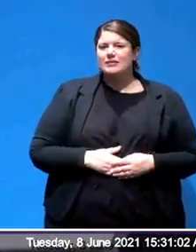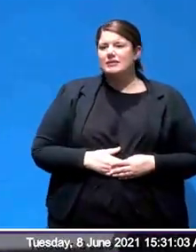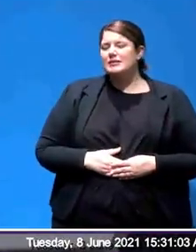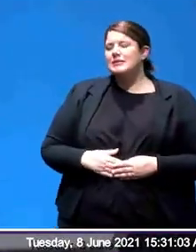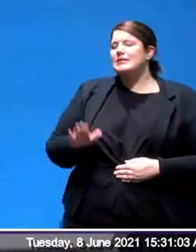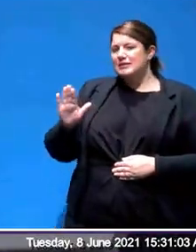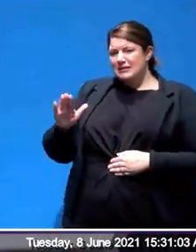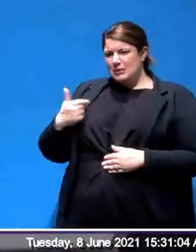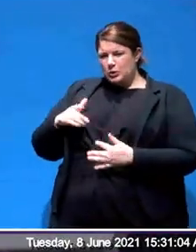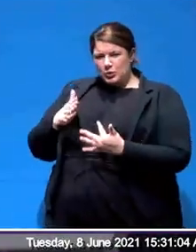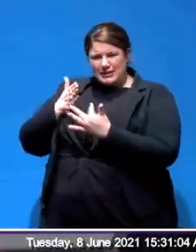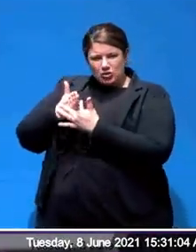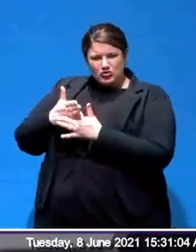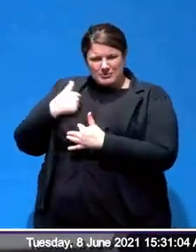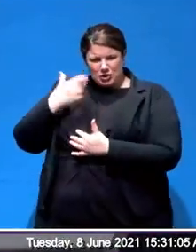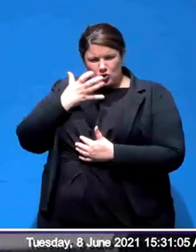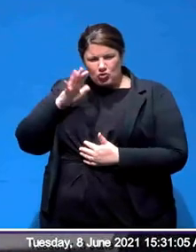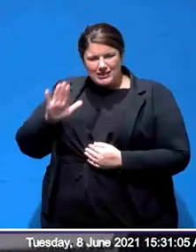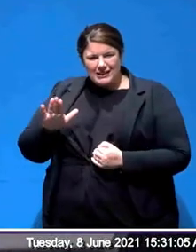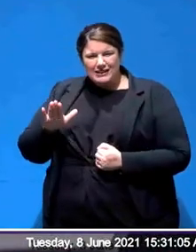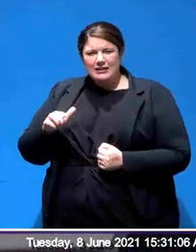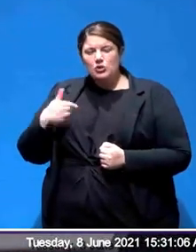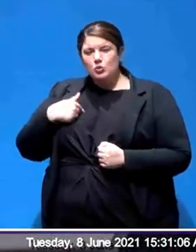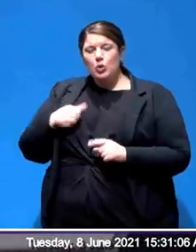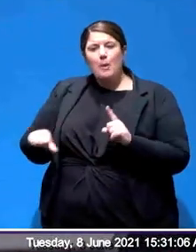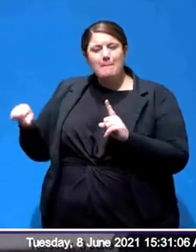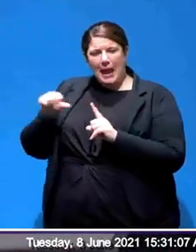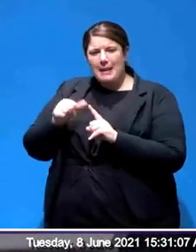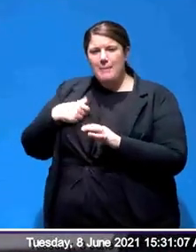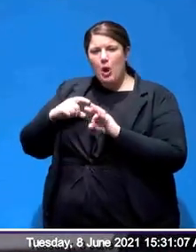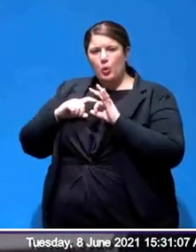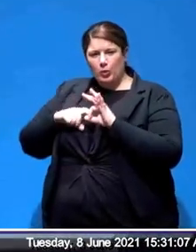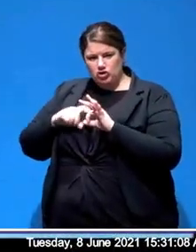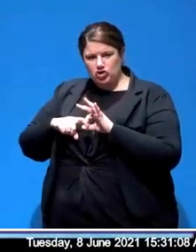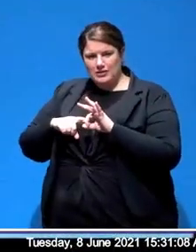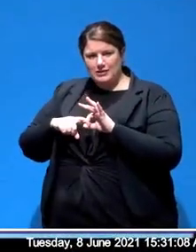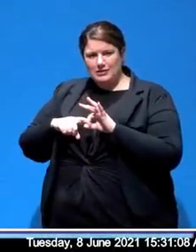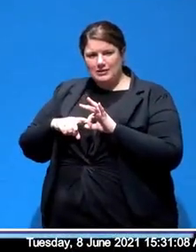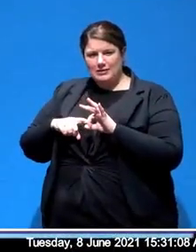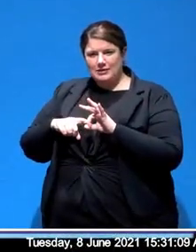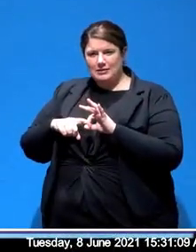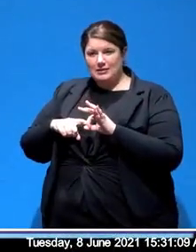If you can pause for a moment, I just want to return to my question. My question really was just about the training.